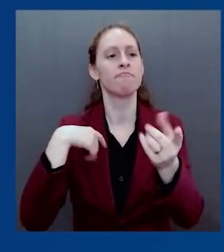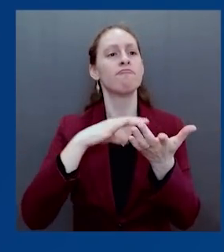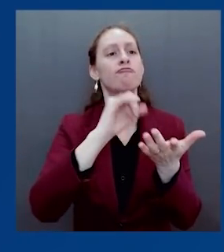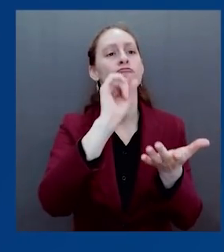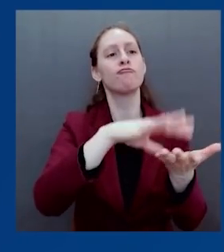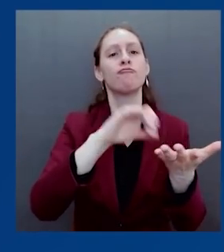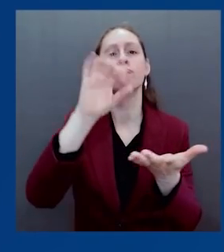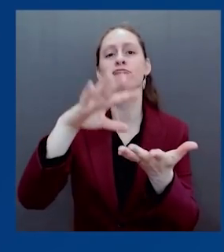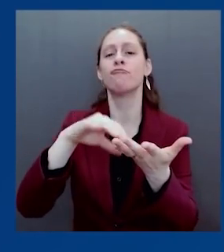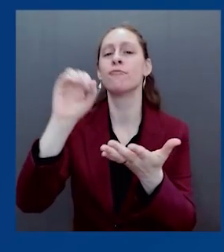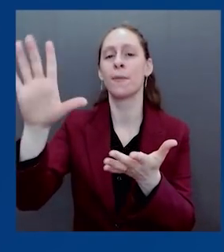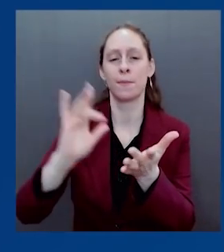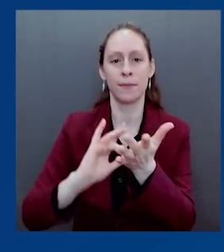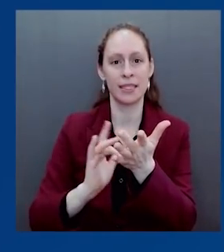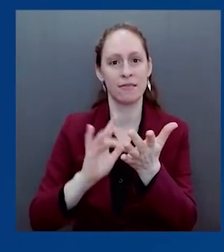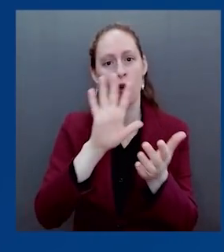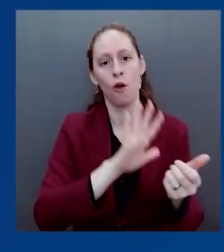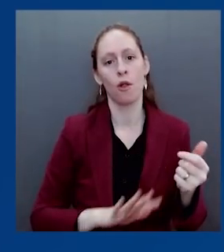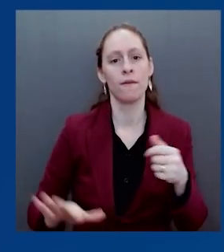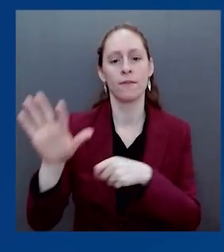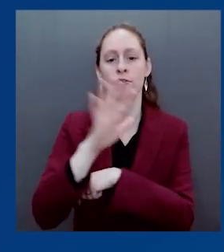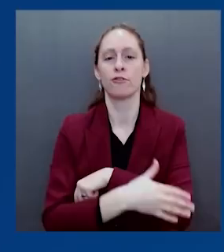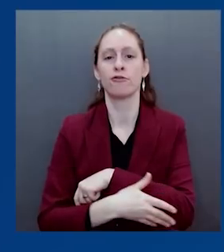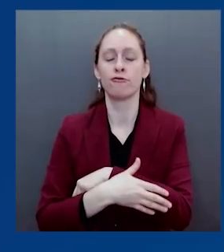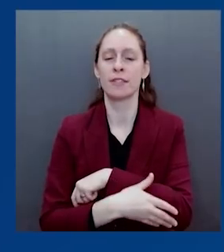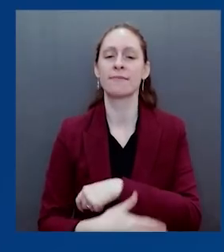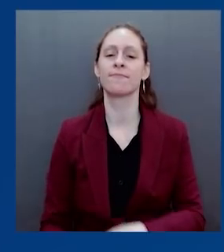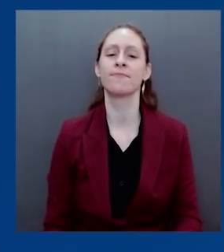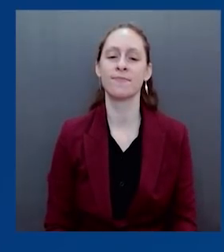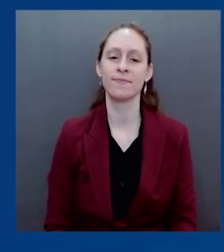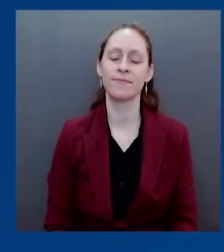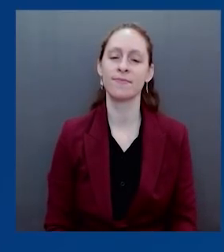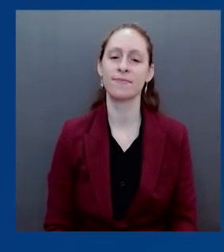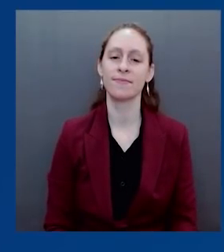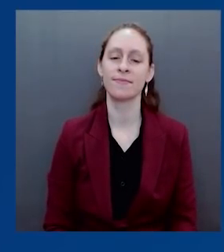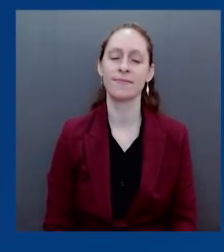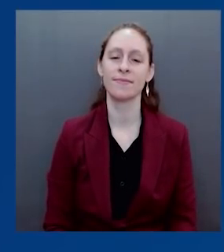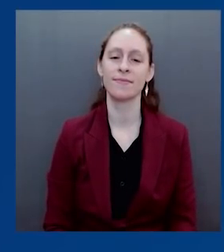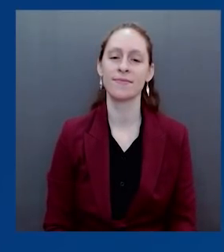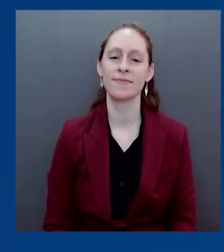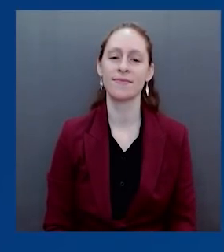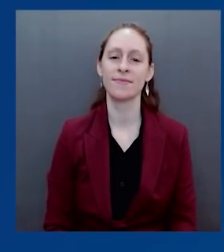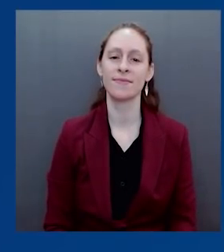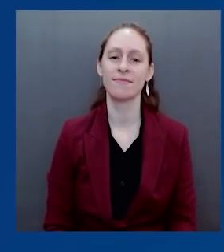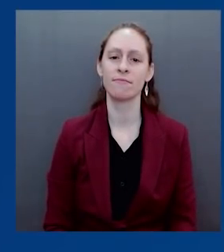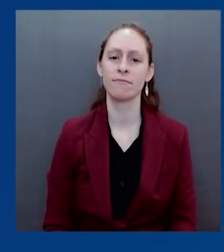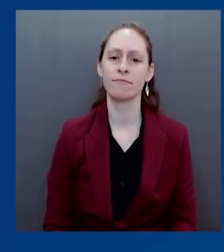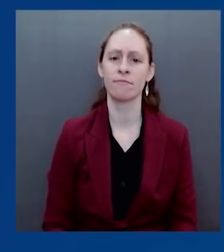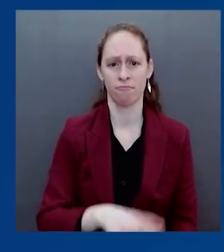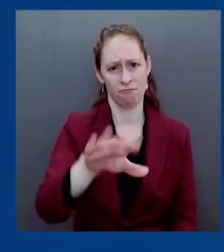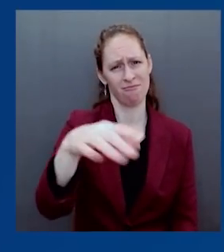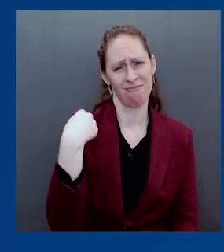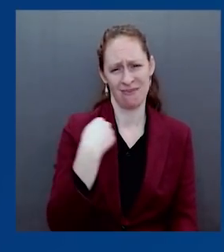At the President's direction, we also acted early and aggressively to secure significant supply of Pfizer's antiviral pills.